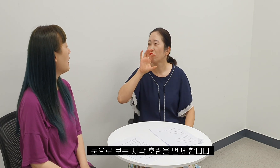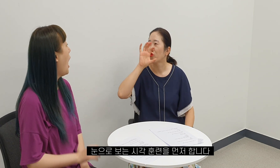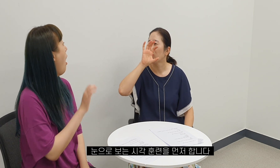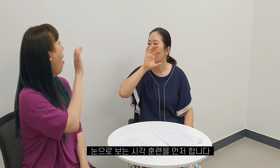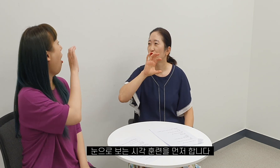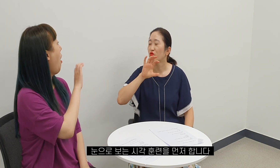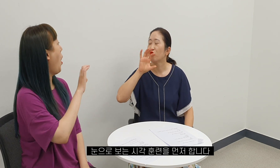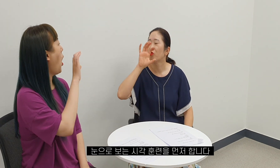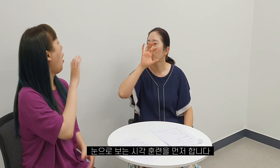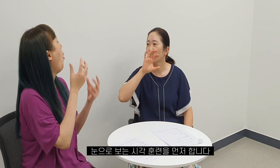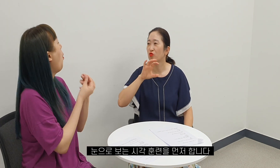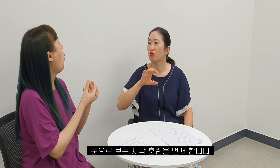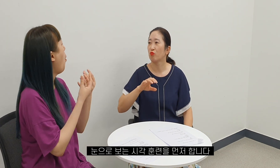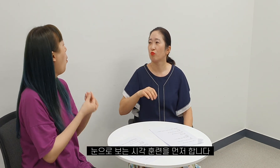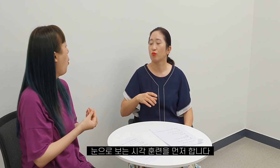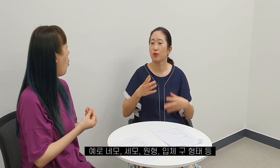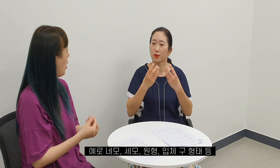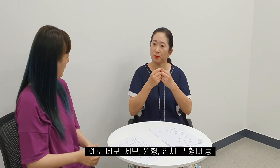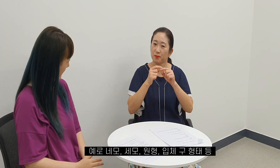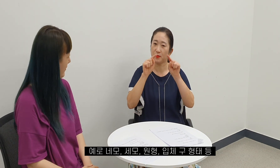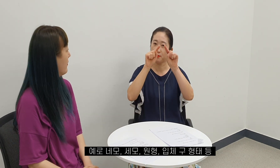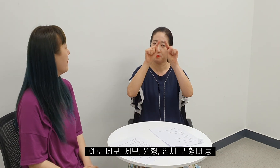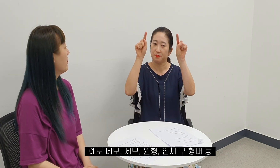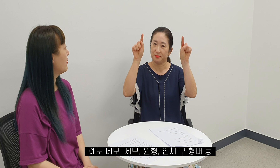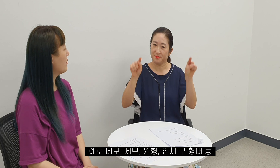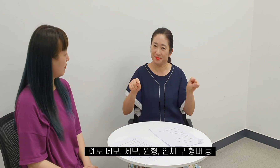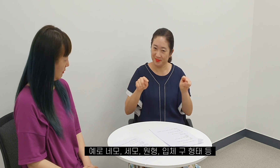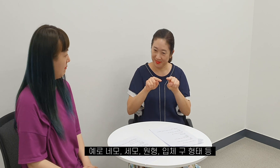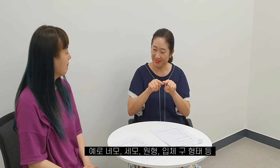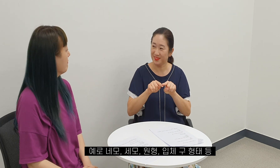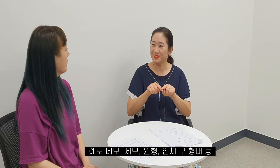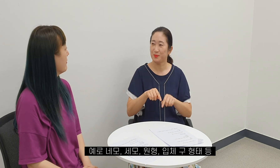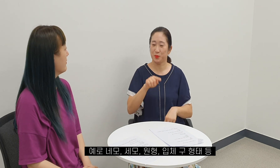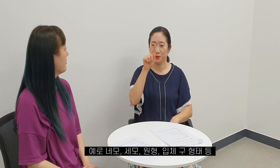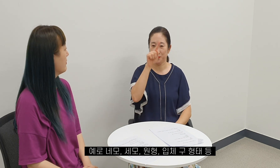For example, what do you do? For example, we practice what we see with our eyes, such as squares,